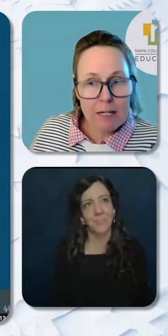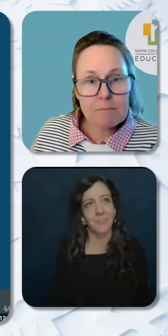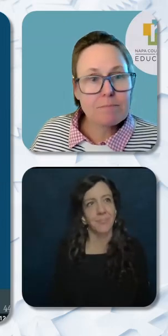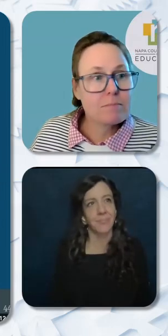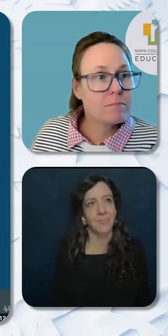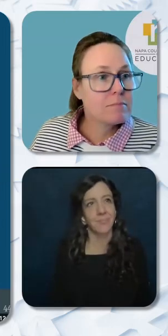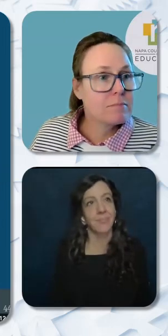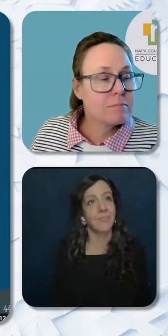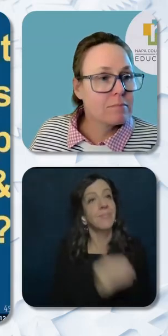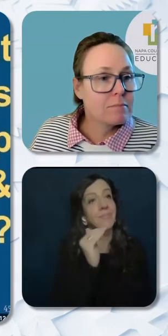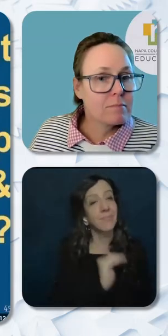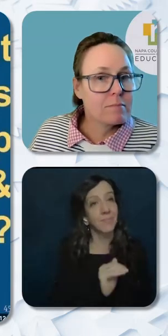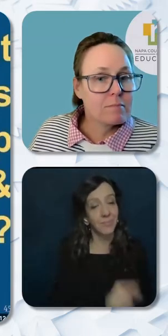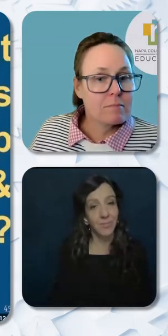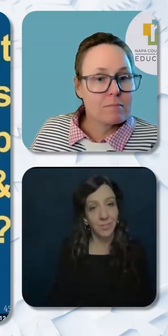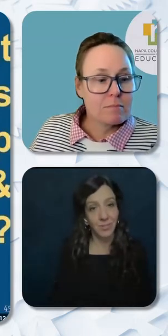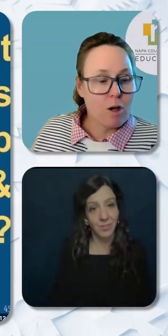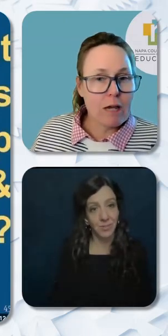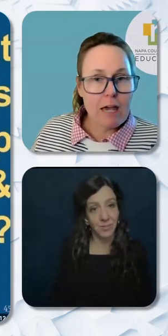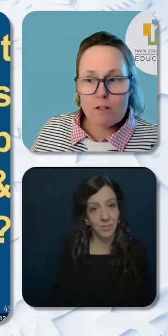Next slide.